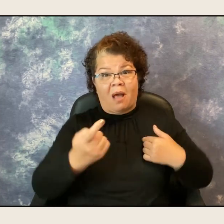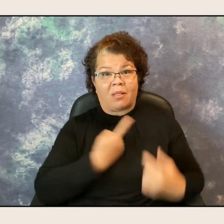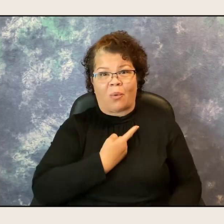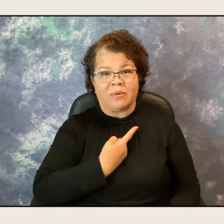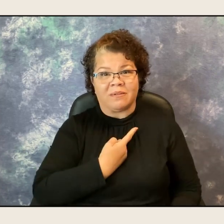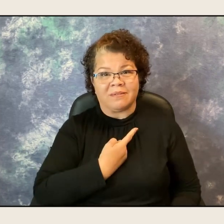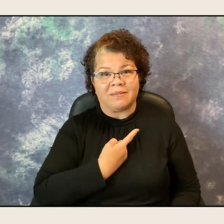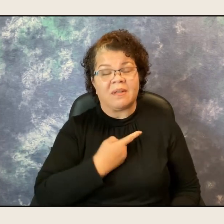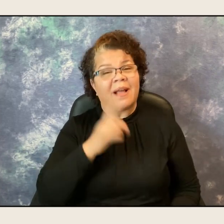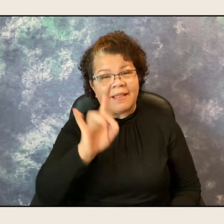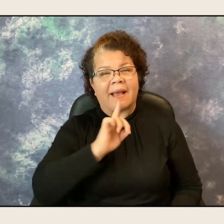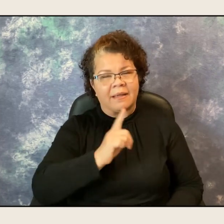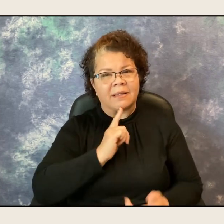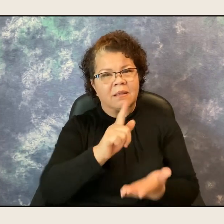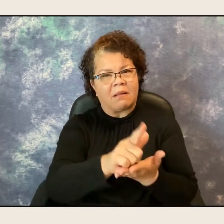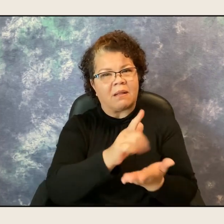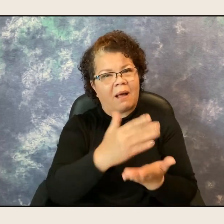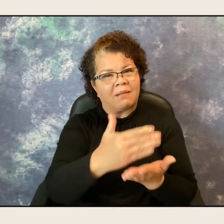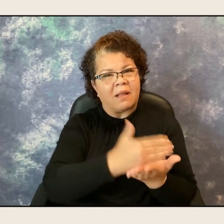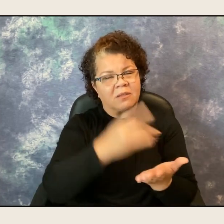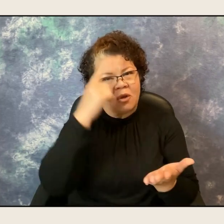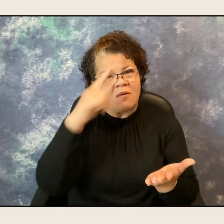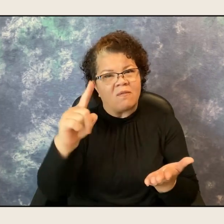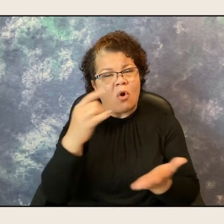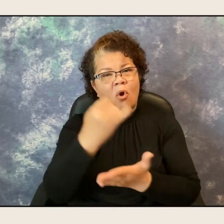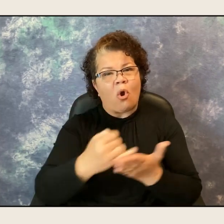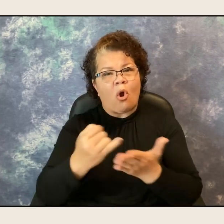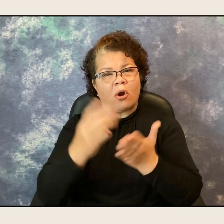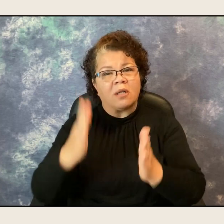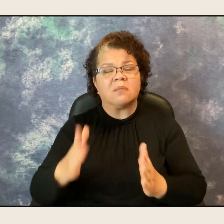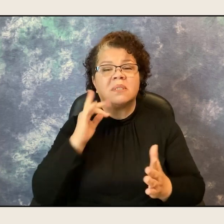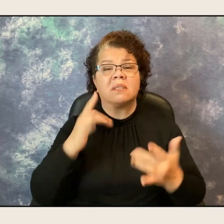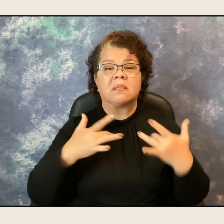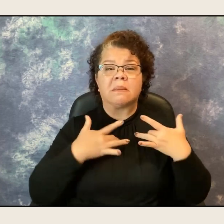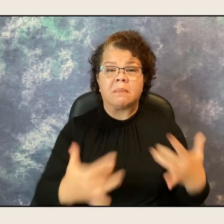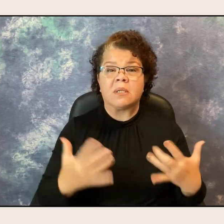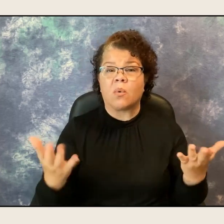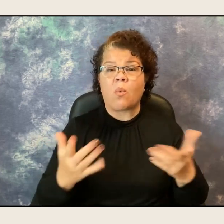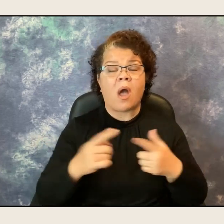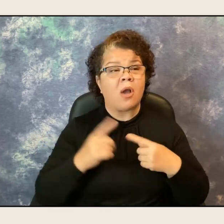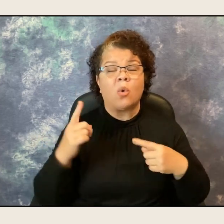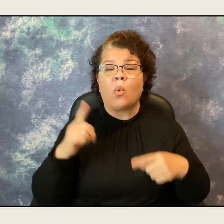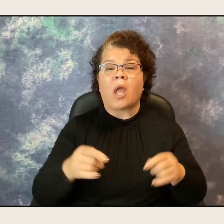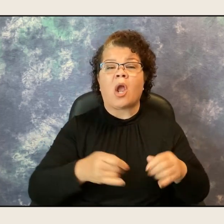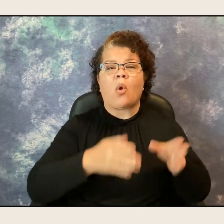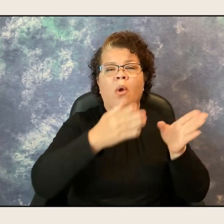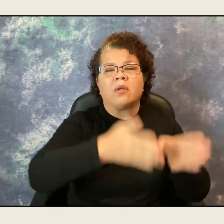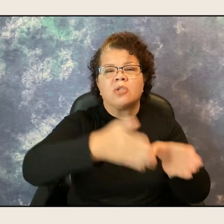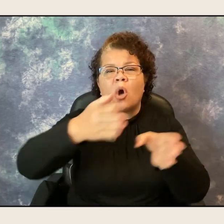because we're taught to be solo players and full of our egomaniacal purposes.